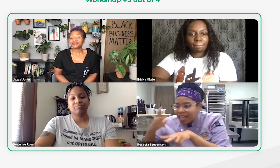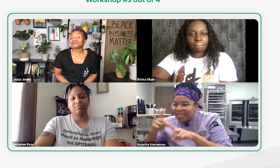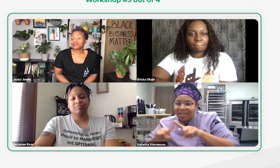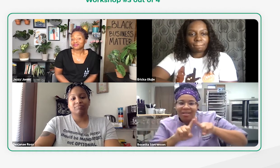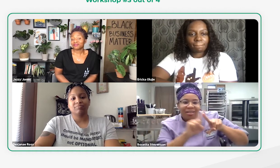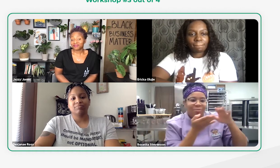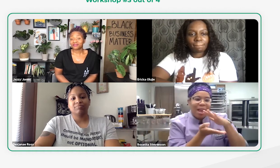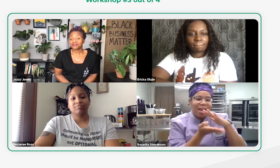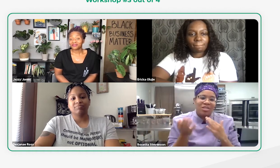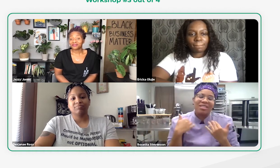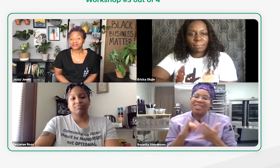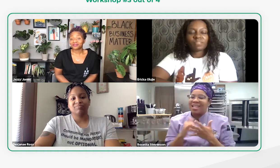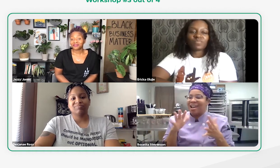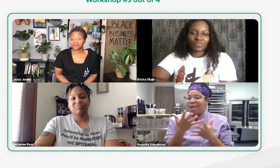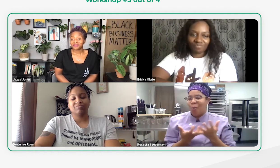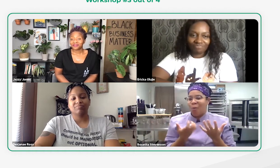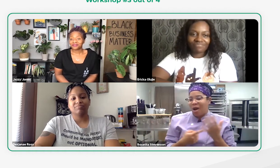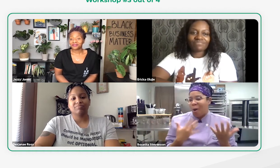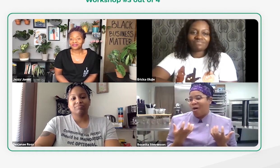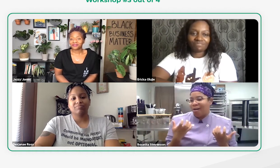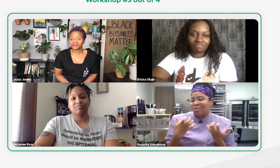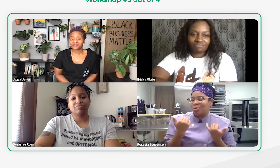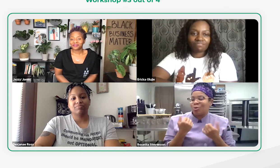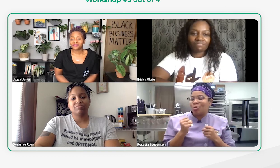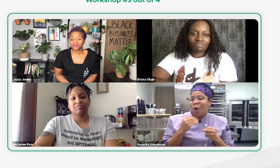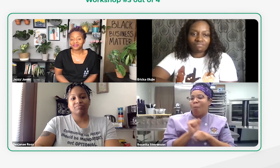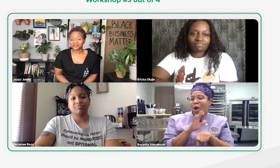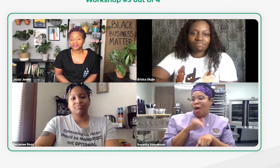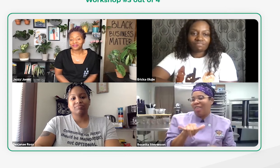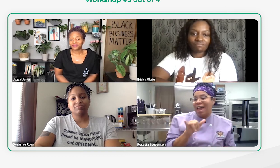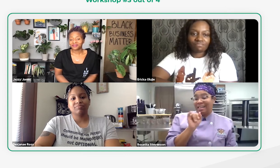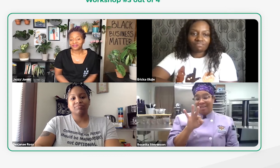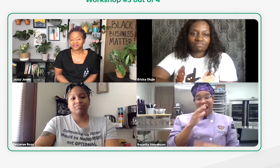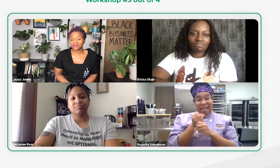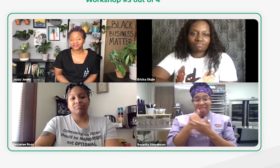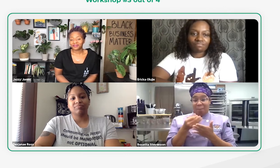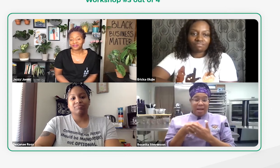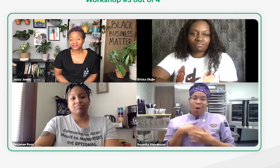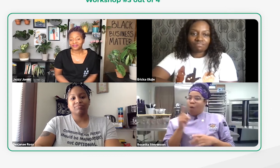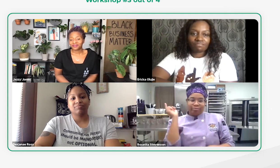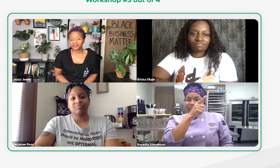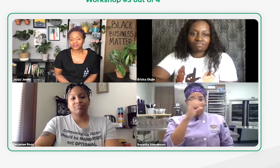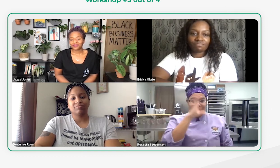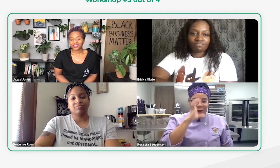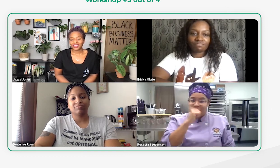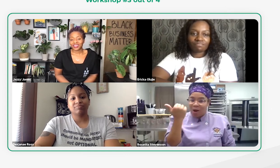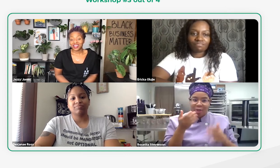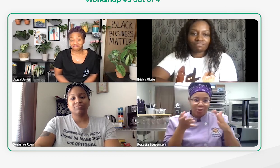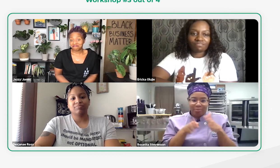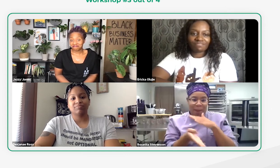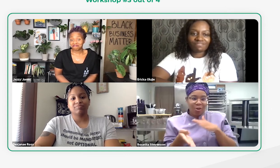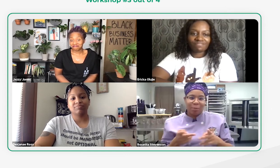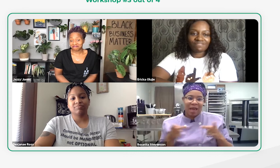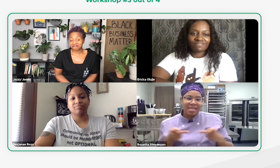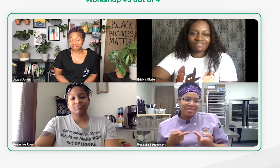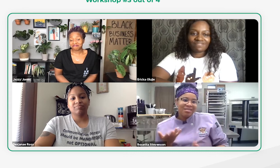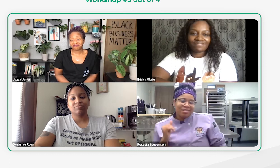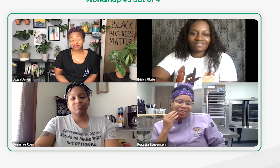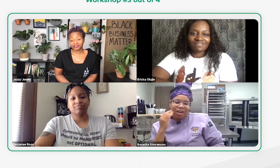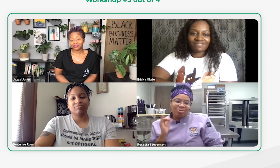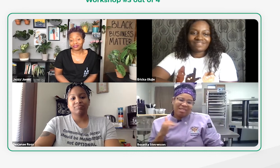come in and look at the baked goods and whatnot. If I got the $10,000 I would right away look for